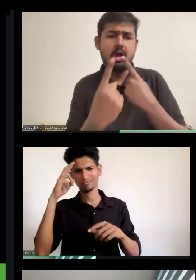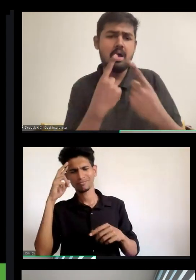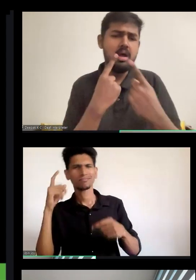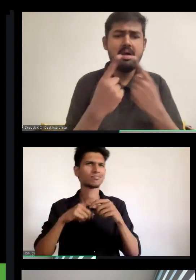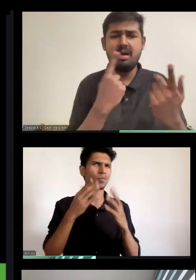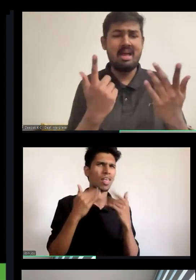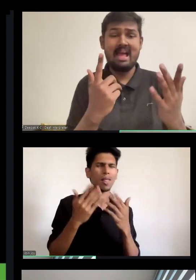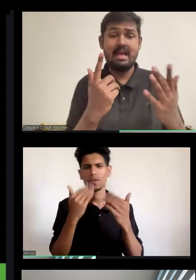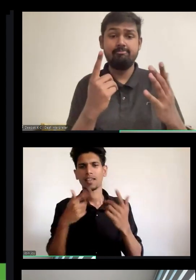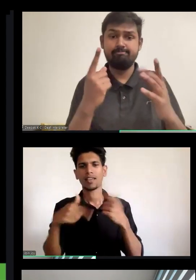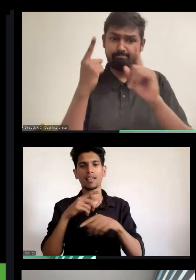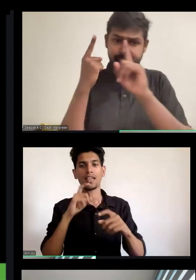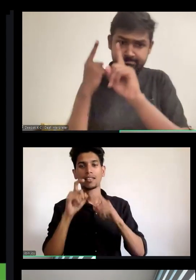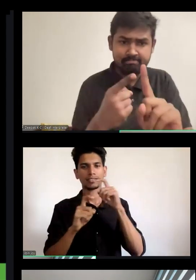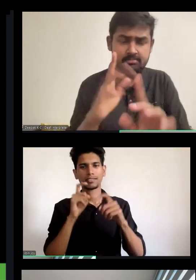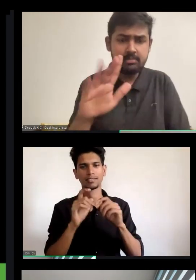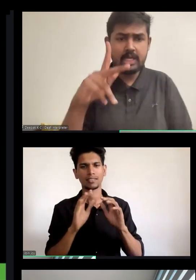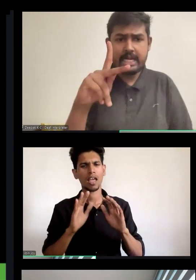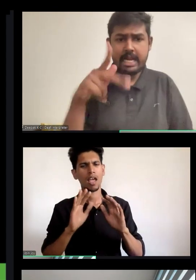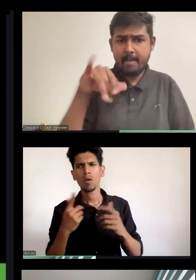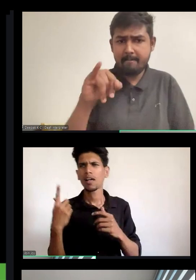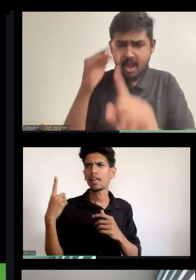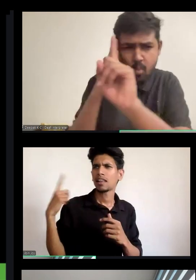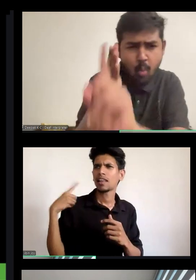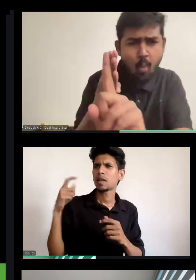How do we get leadership to own this? To own accessibility?